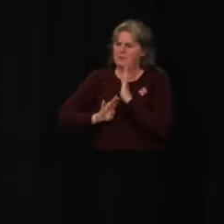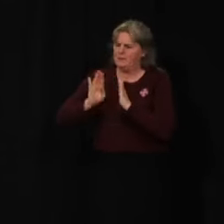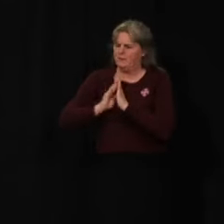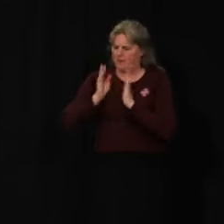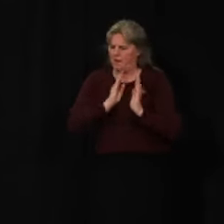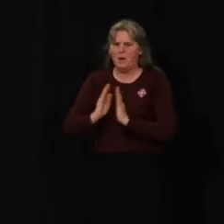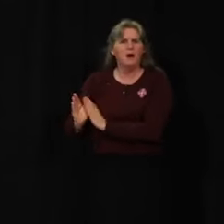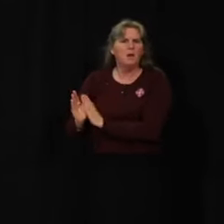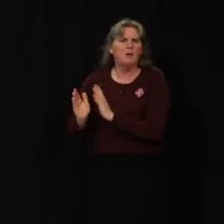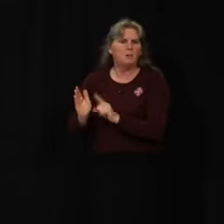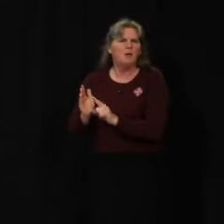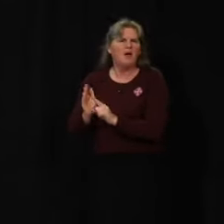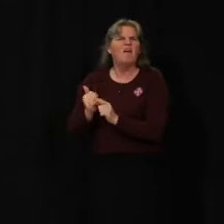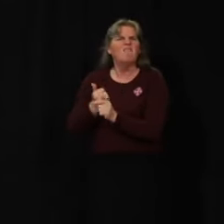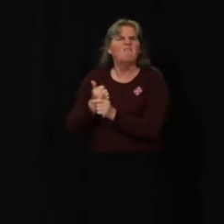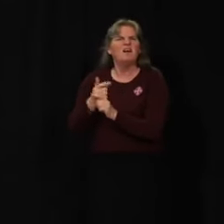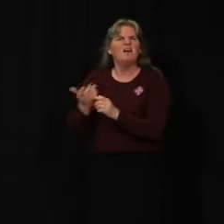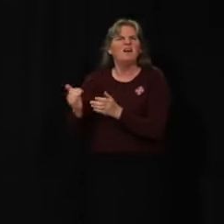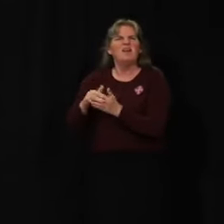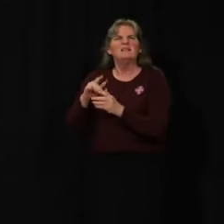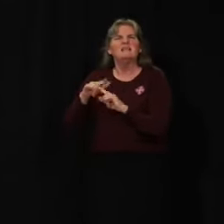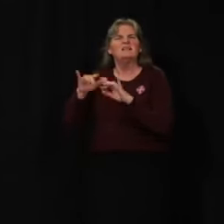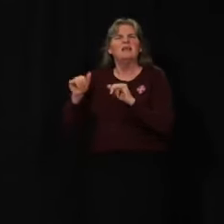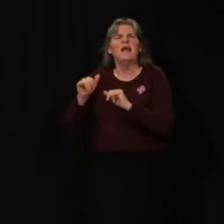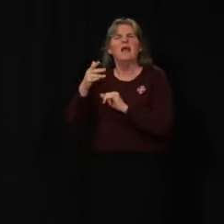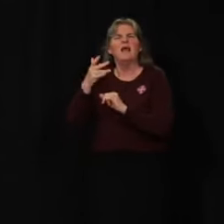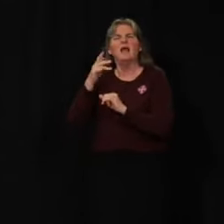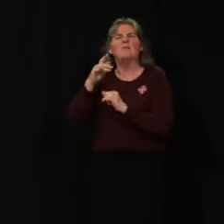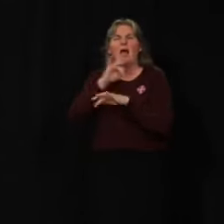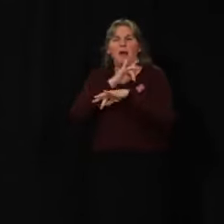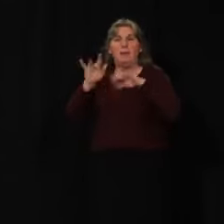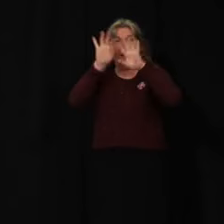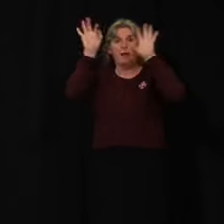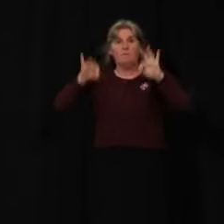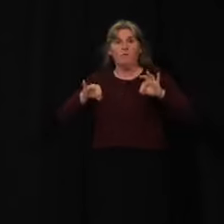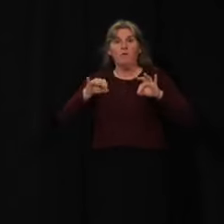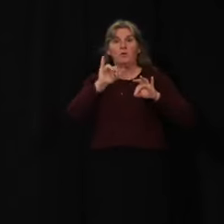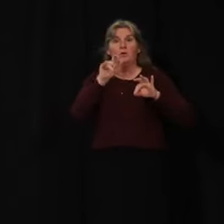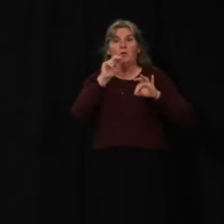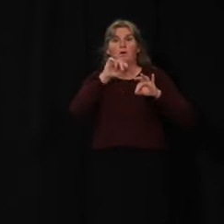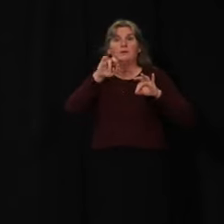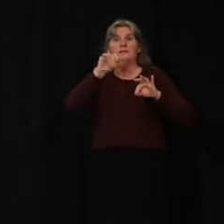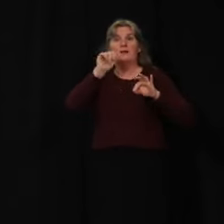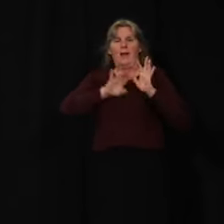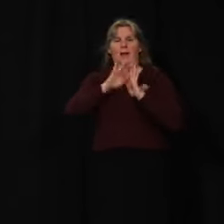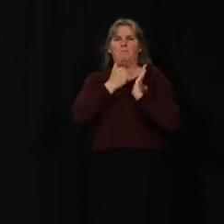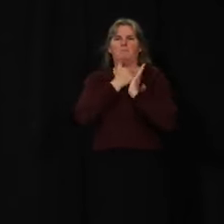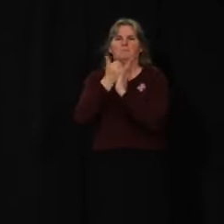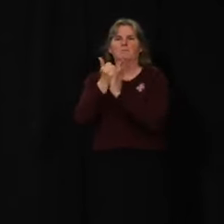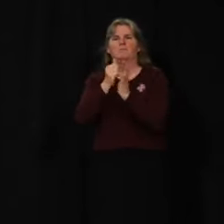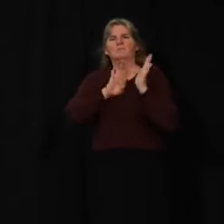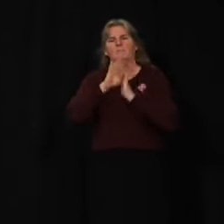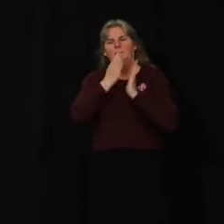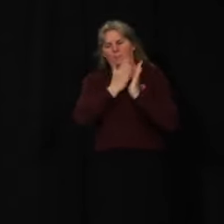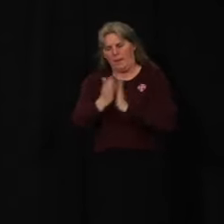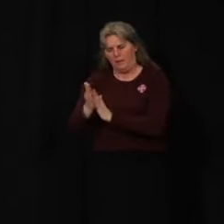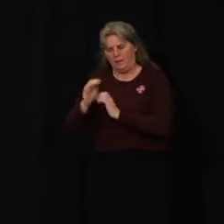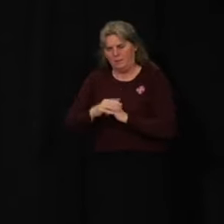help you with this plan and you can follow the templates that are available on Yukon.ca. For Yukoners in general, it